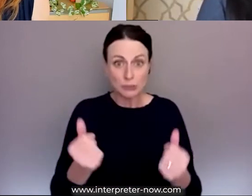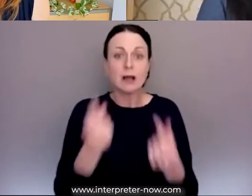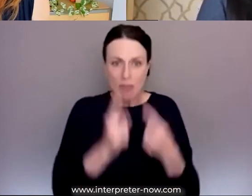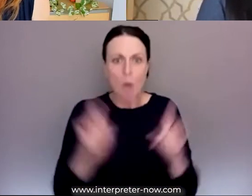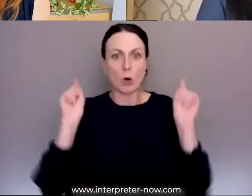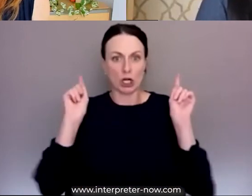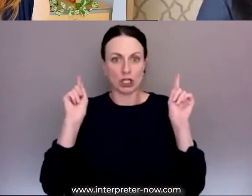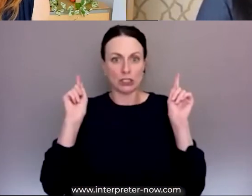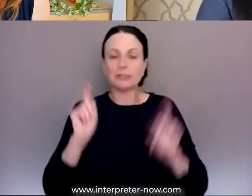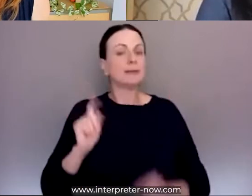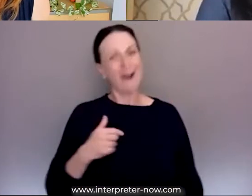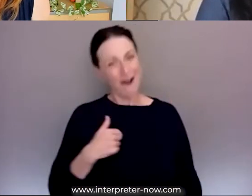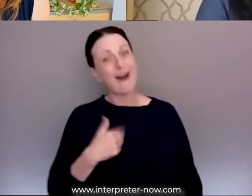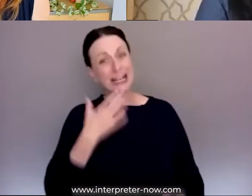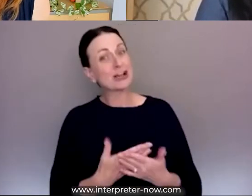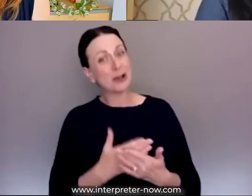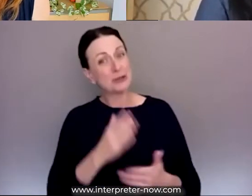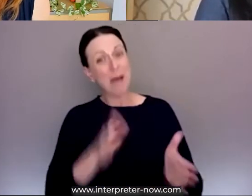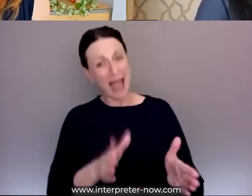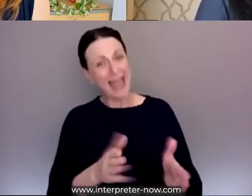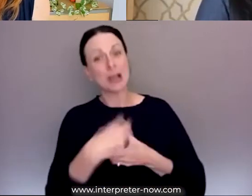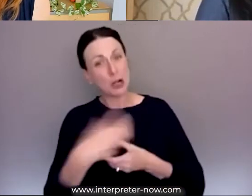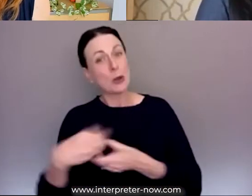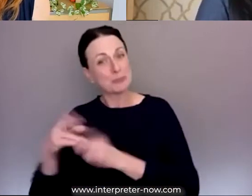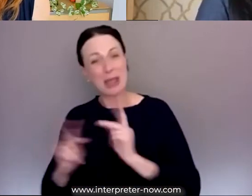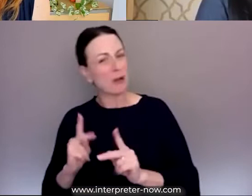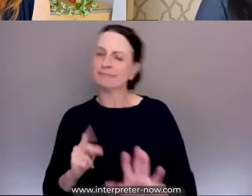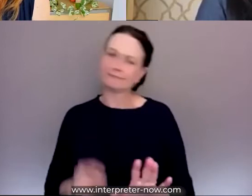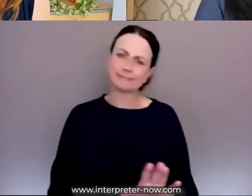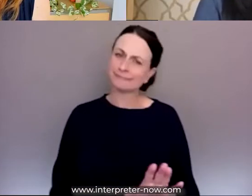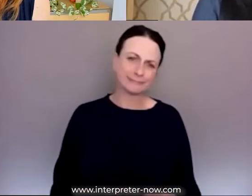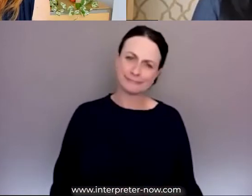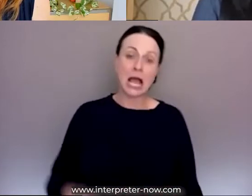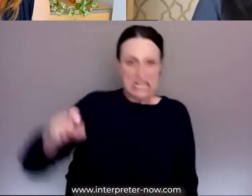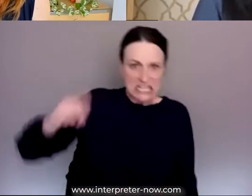It's not just that it's a good way to work to be inclusive, it's that it is absolutely necessary.